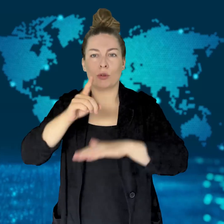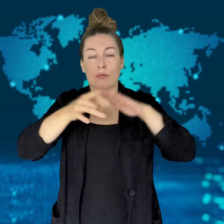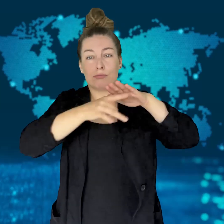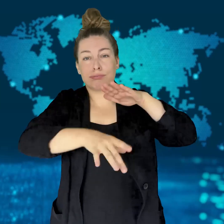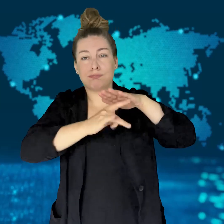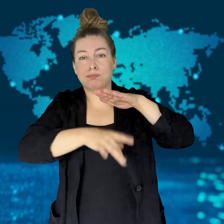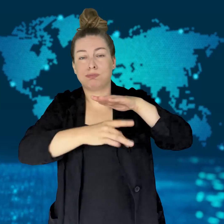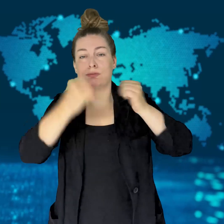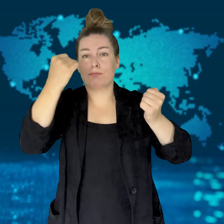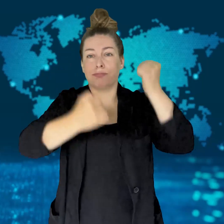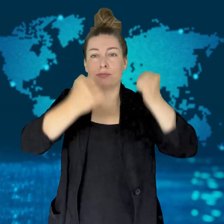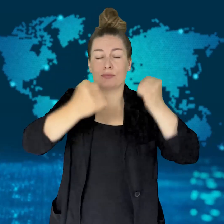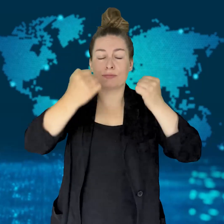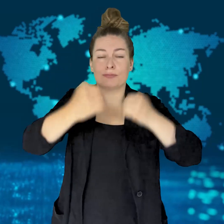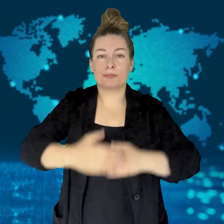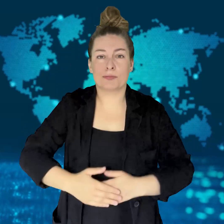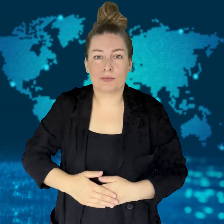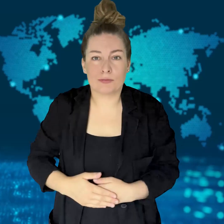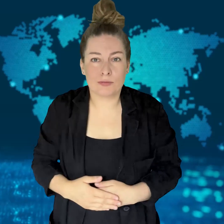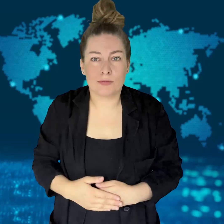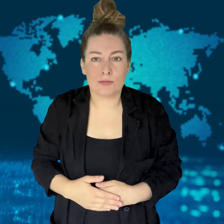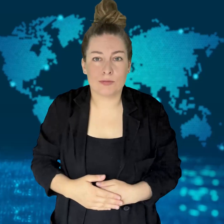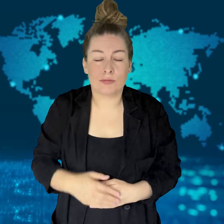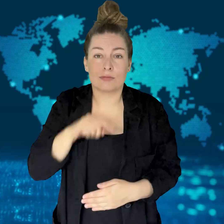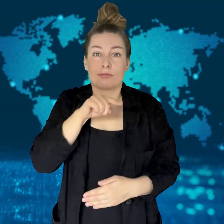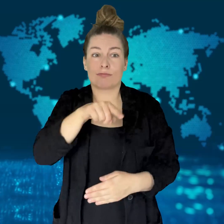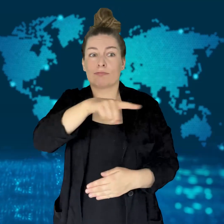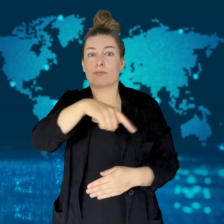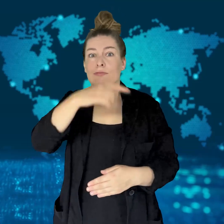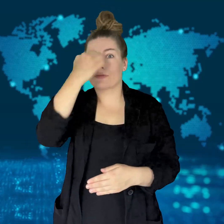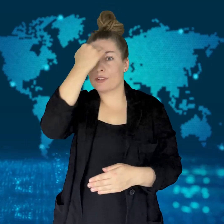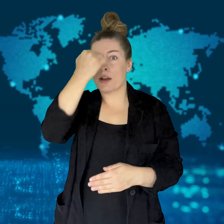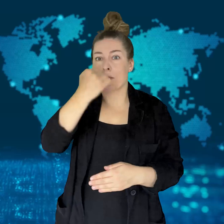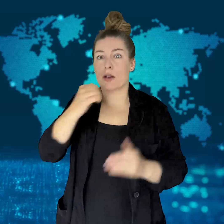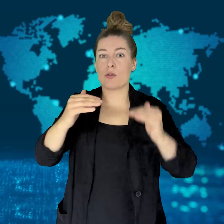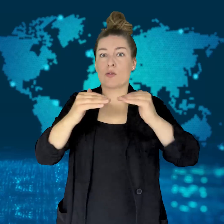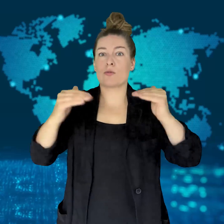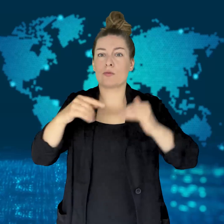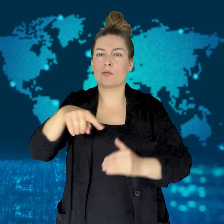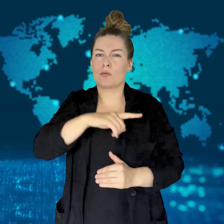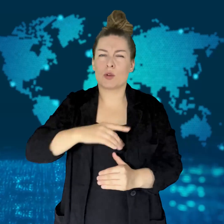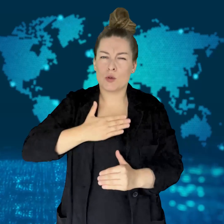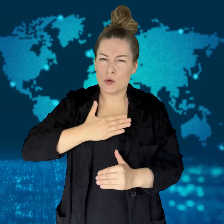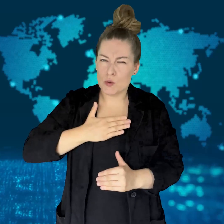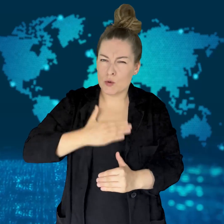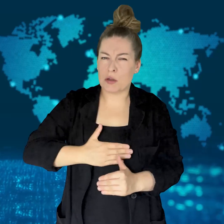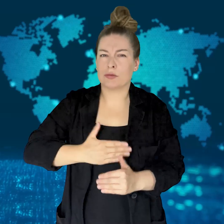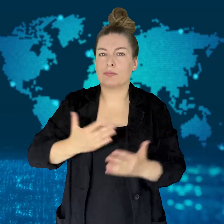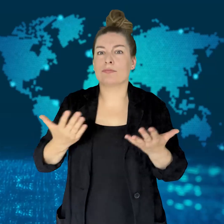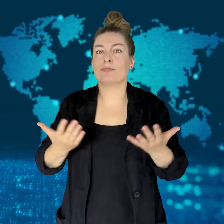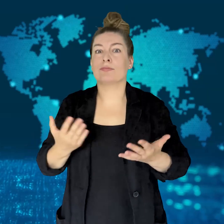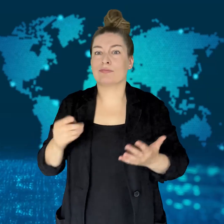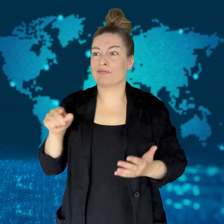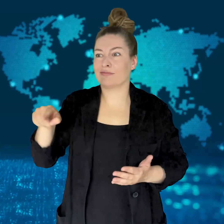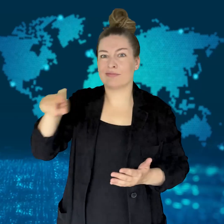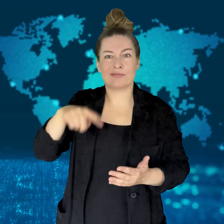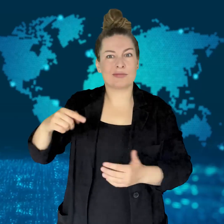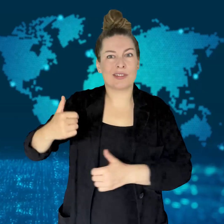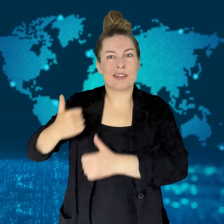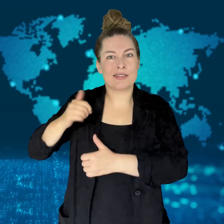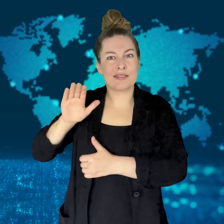The Hamas organization wants all Israeli troops to be pulled from Gaza.